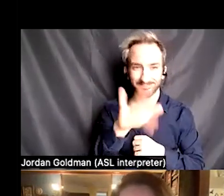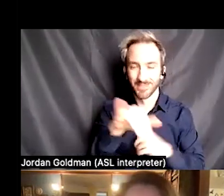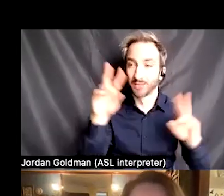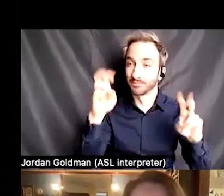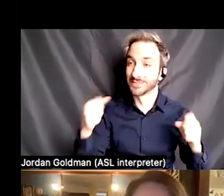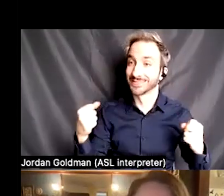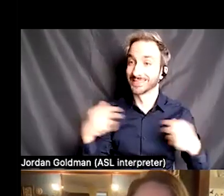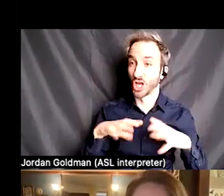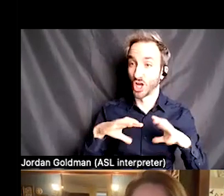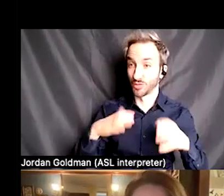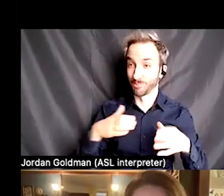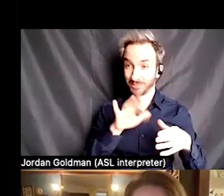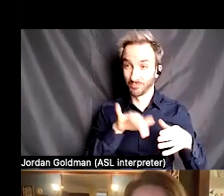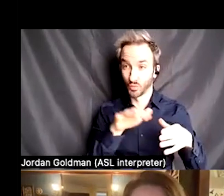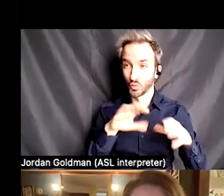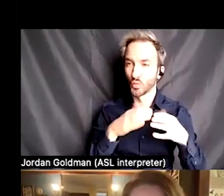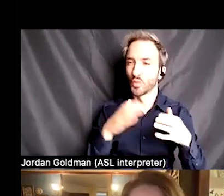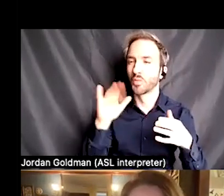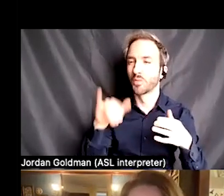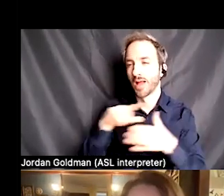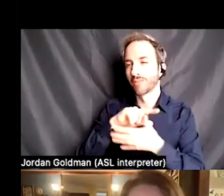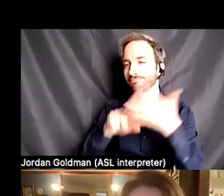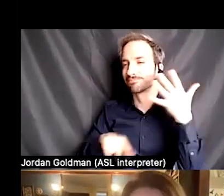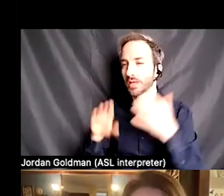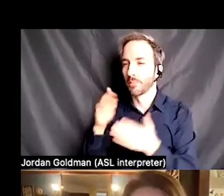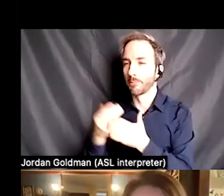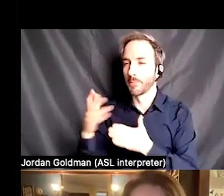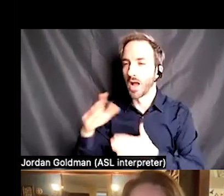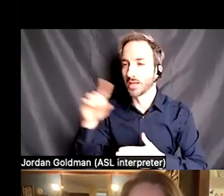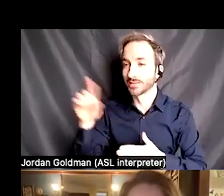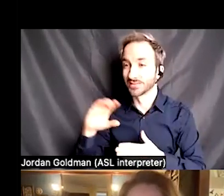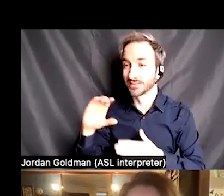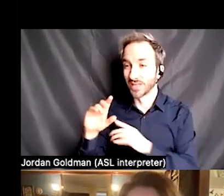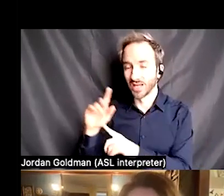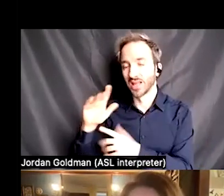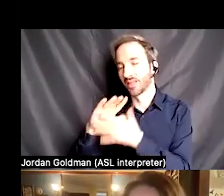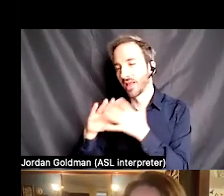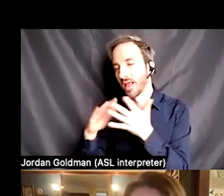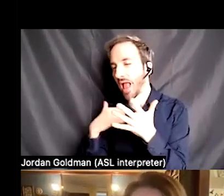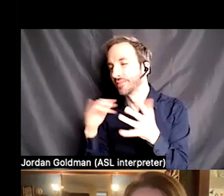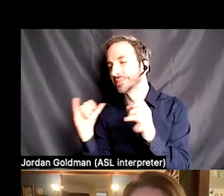and this is a group of BISACs with similar scary themes. So, here we're looking at horror,